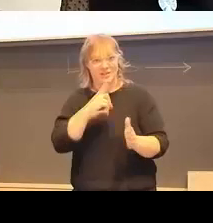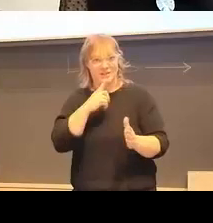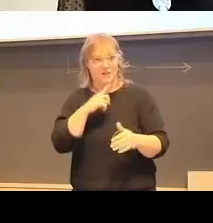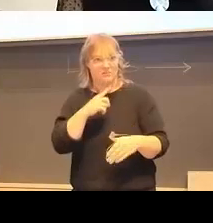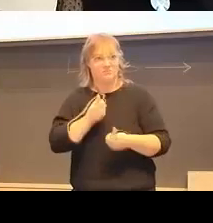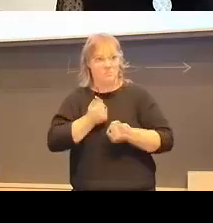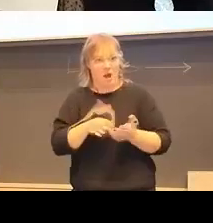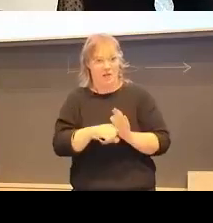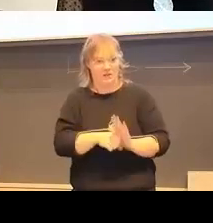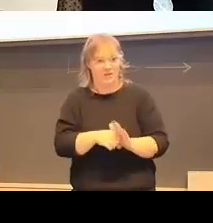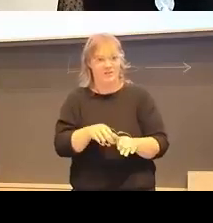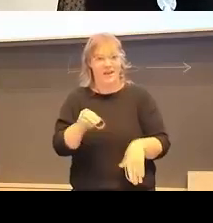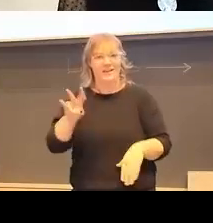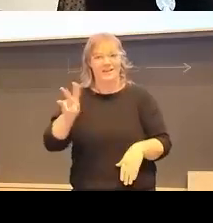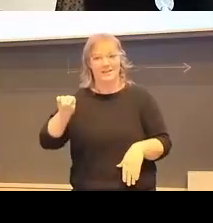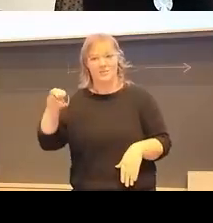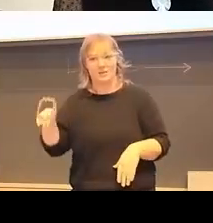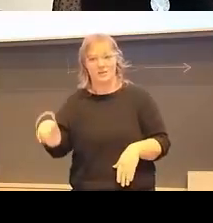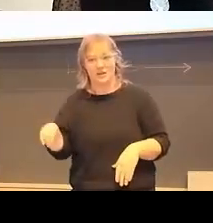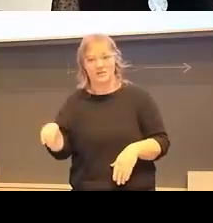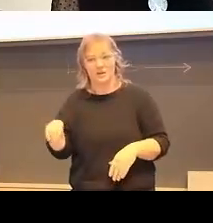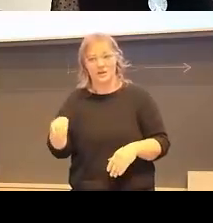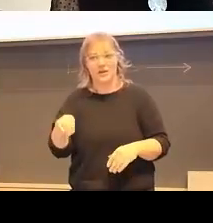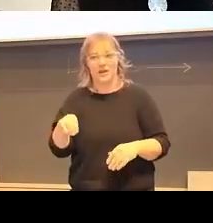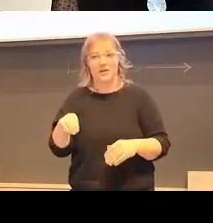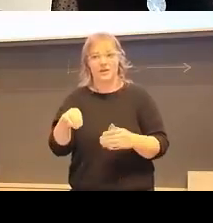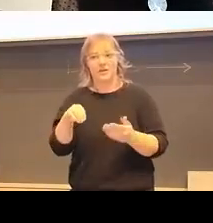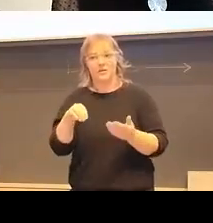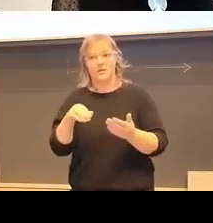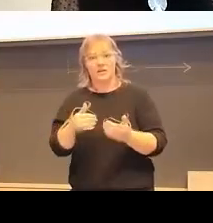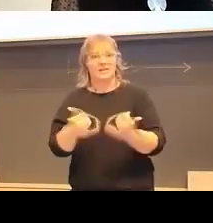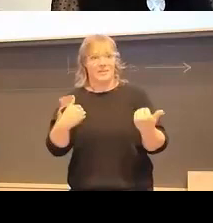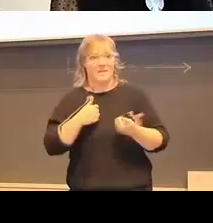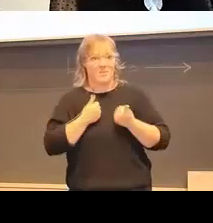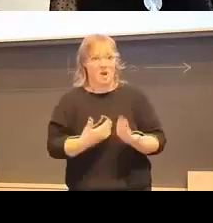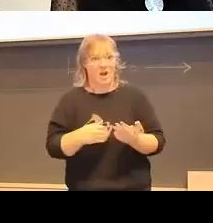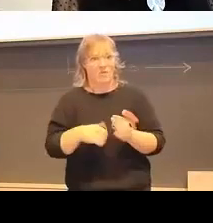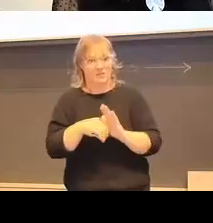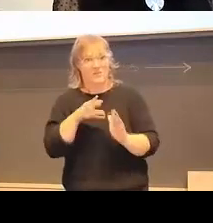up to 70% of trainees suffer from burnout as well as depression in response the department